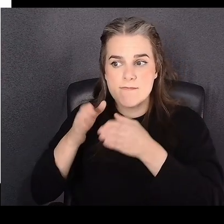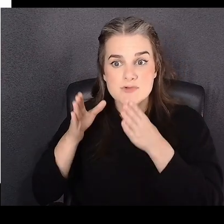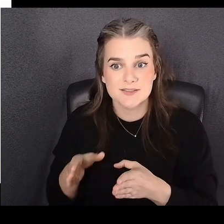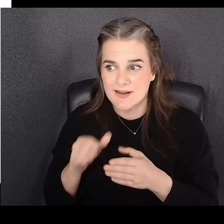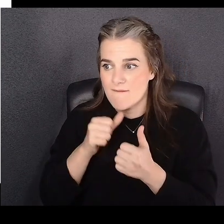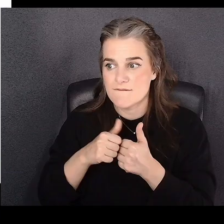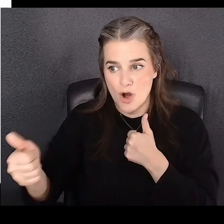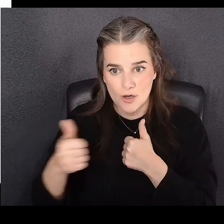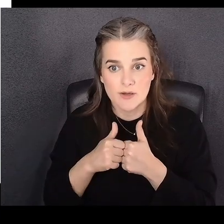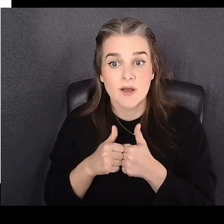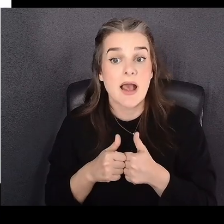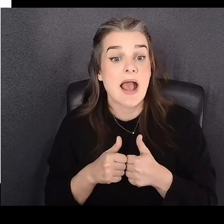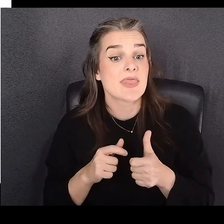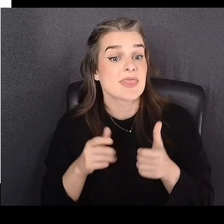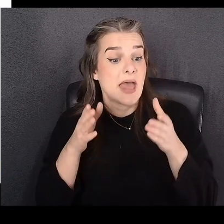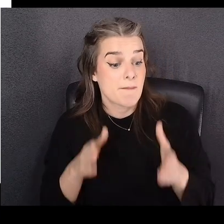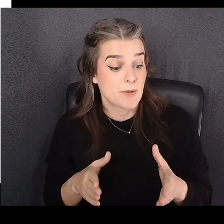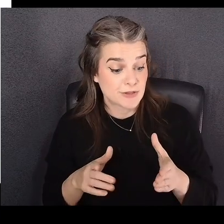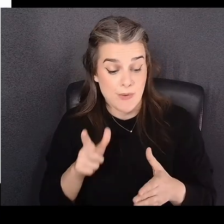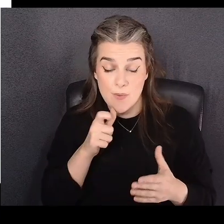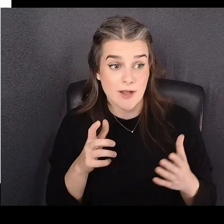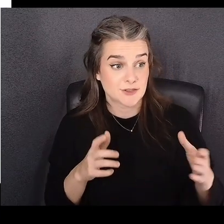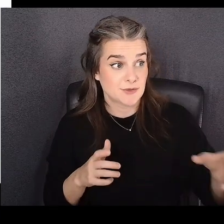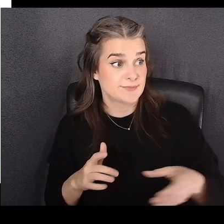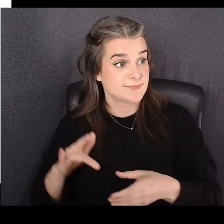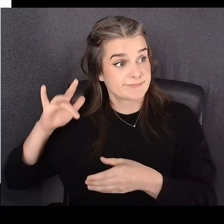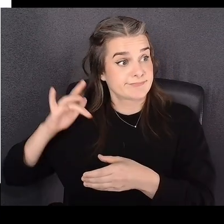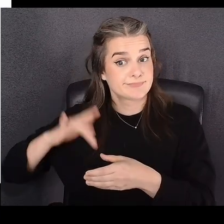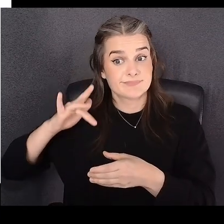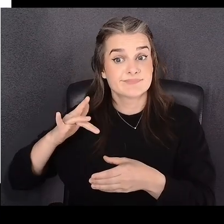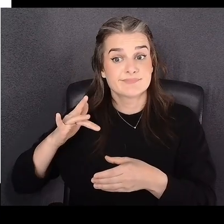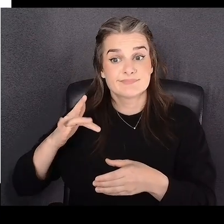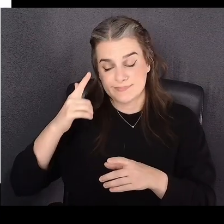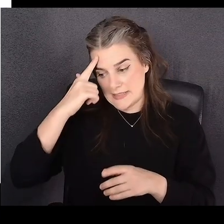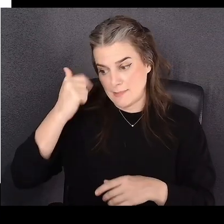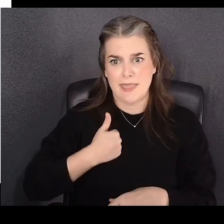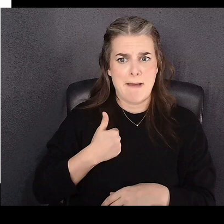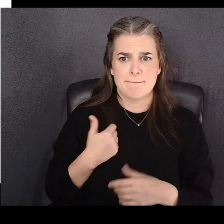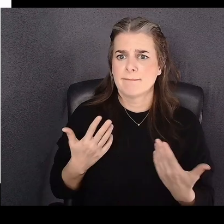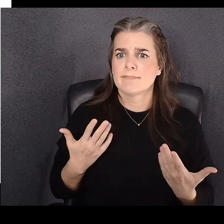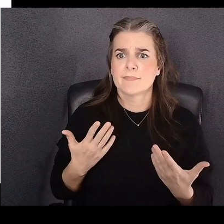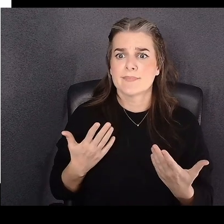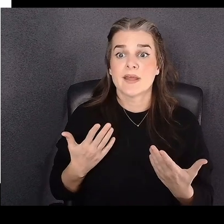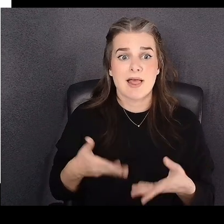and pull that trigger, it's all up to them. So it really gives us a range of what it allows the participant to do.